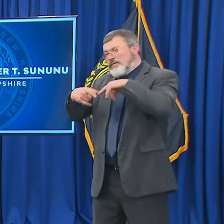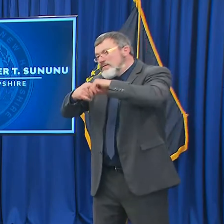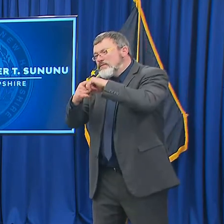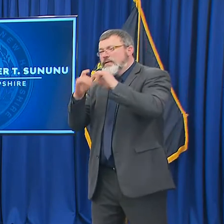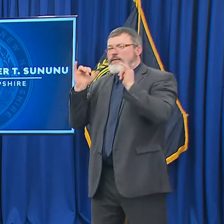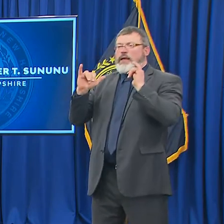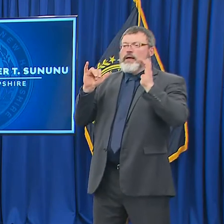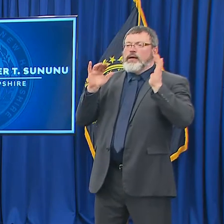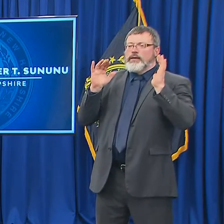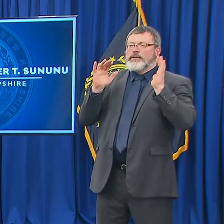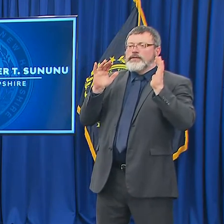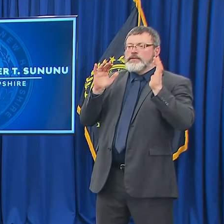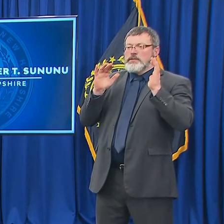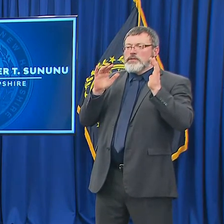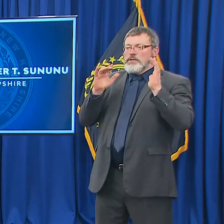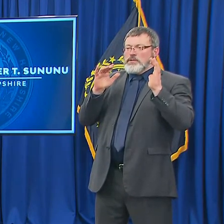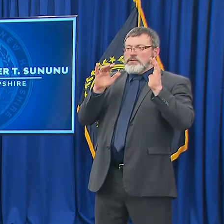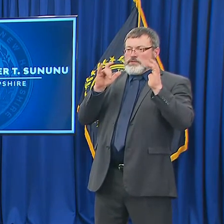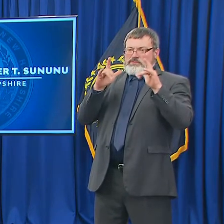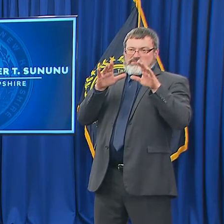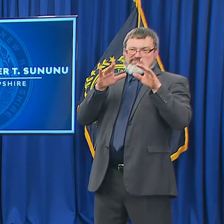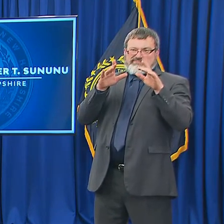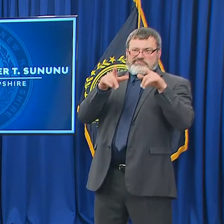The goal is to manage it all internally first right.